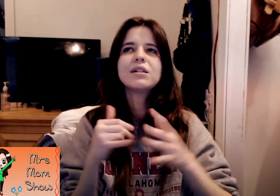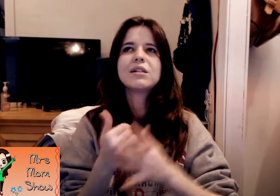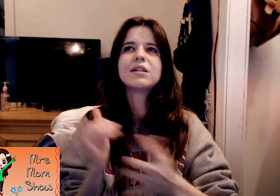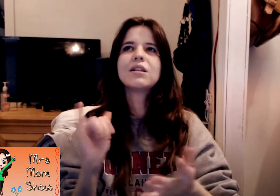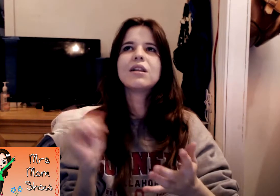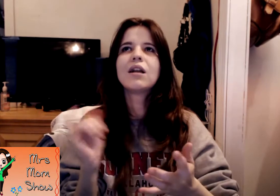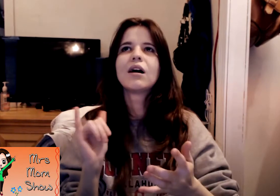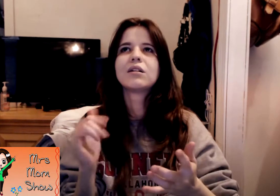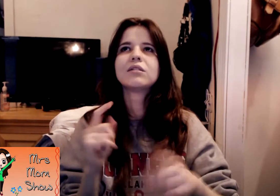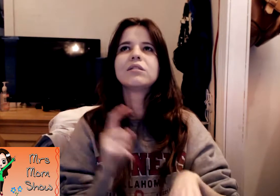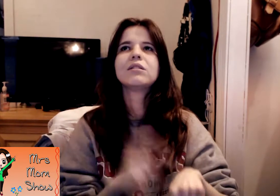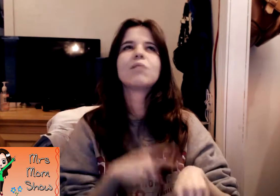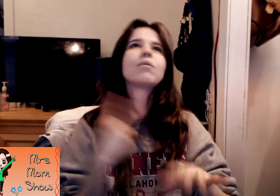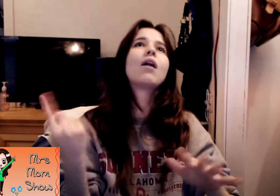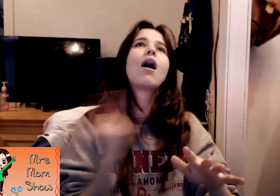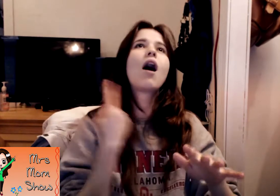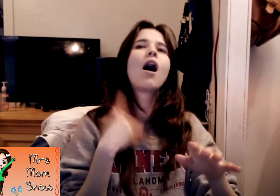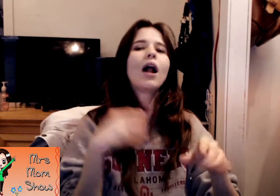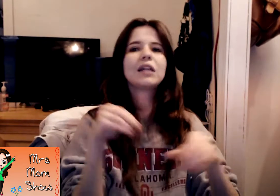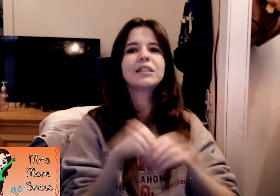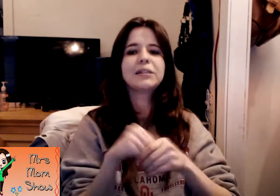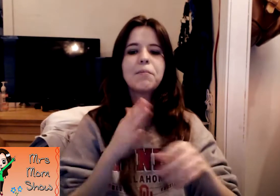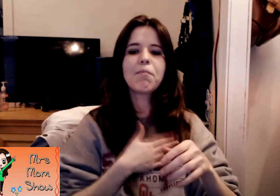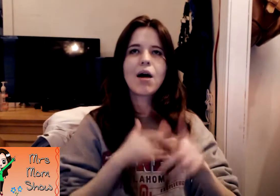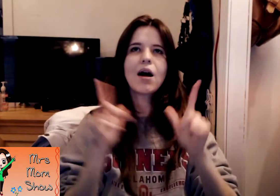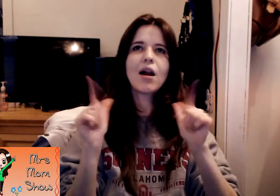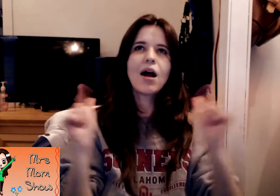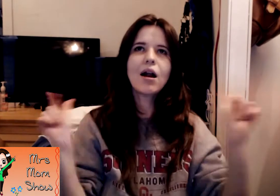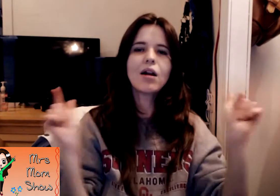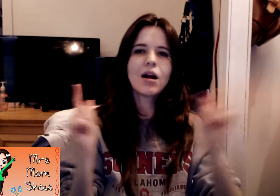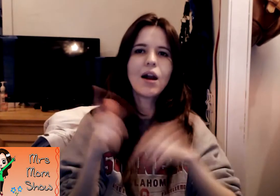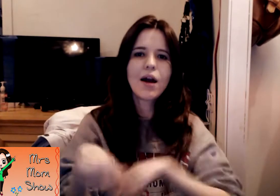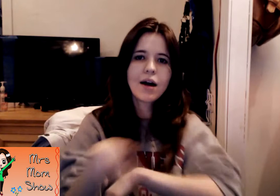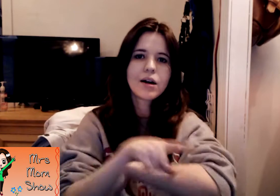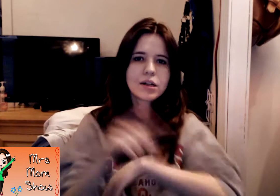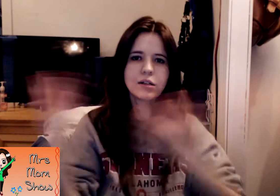It's like I'm the only person in my La-La-Land.